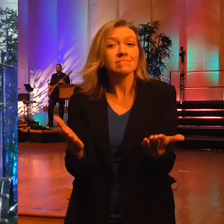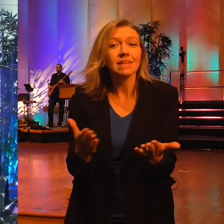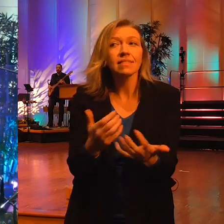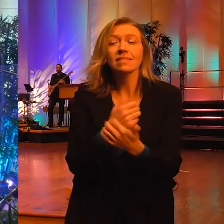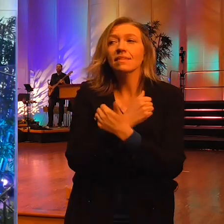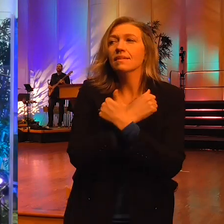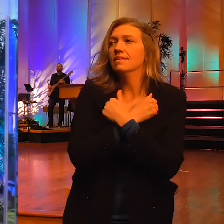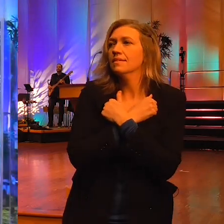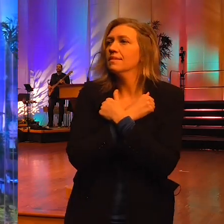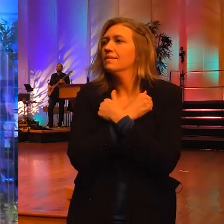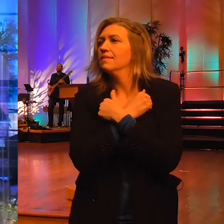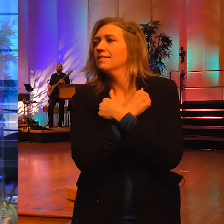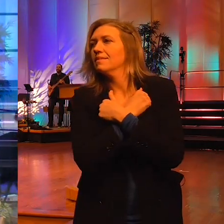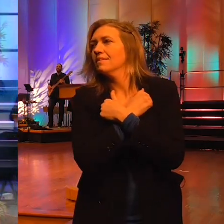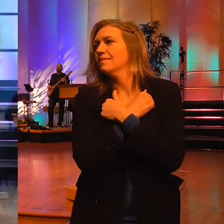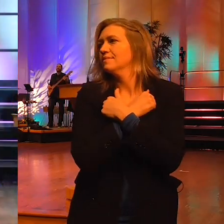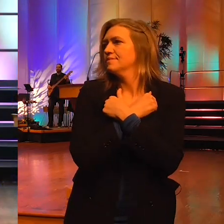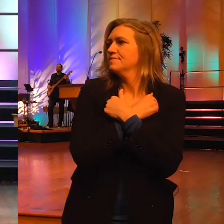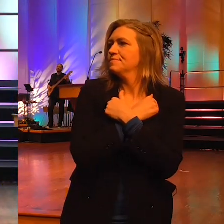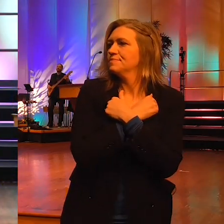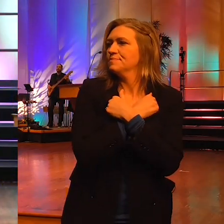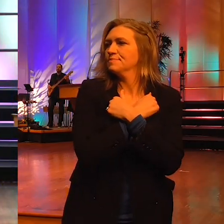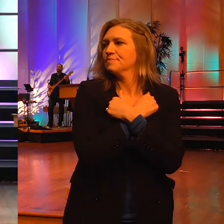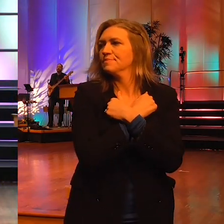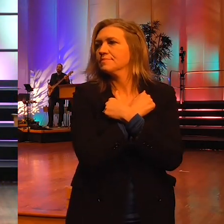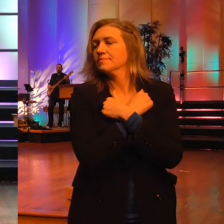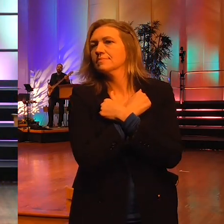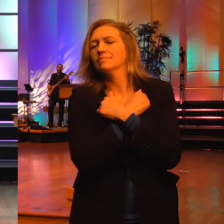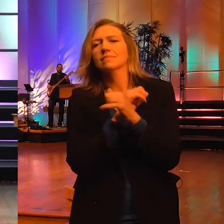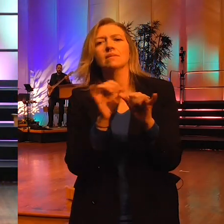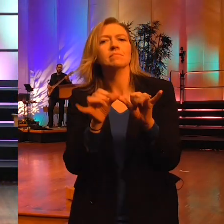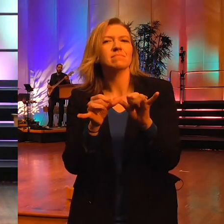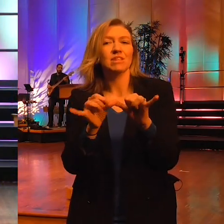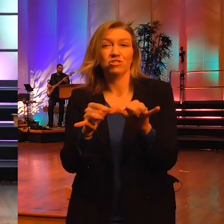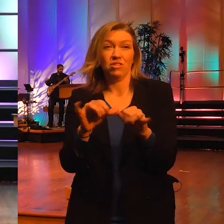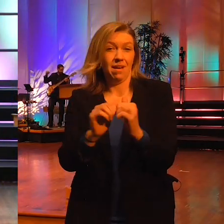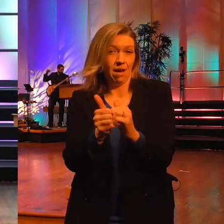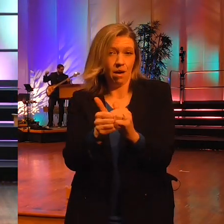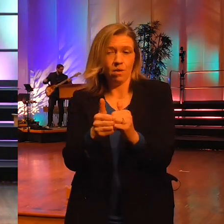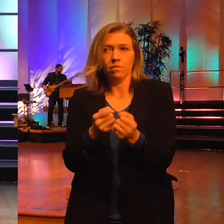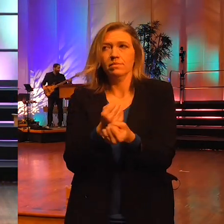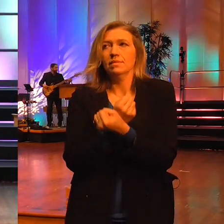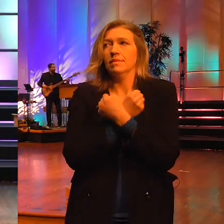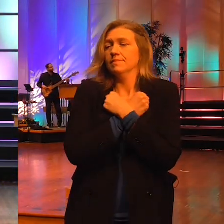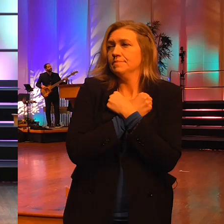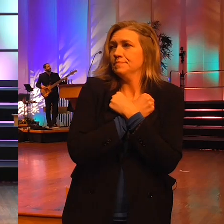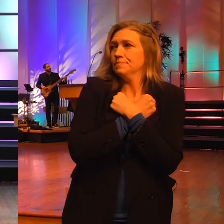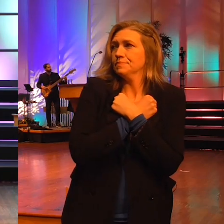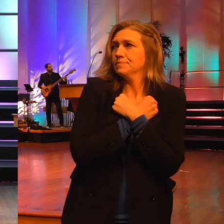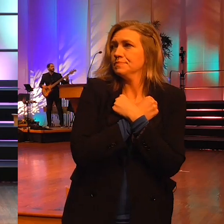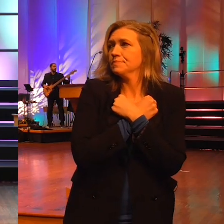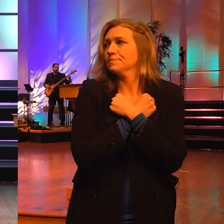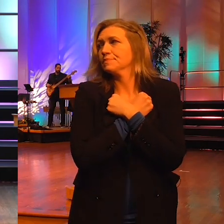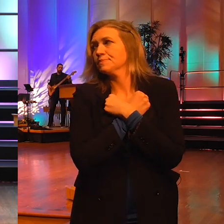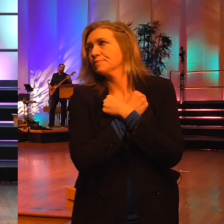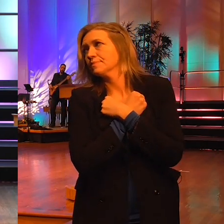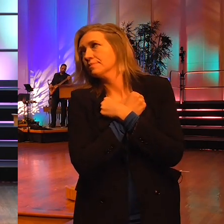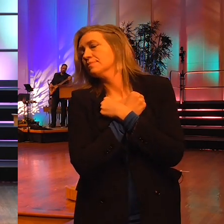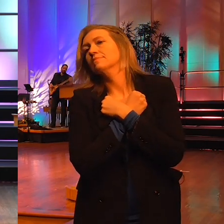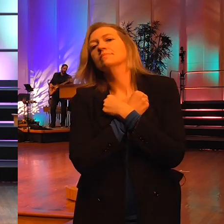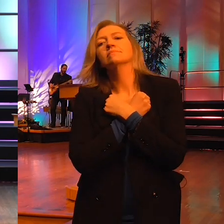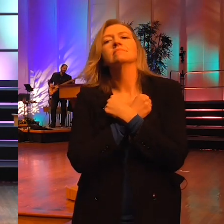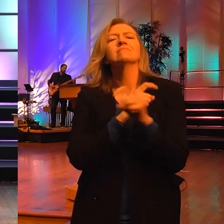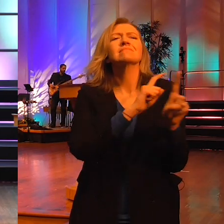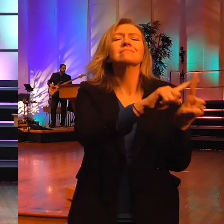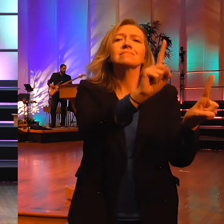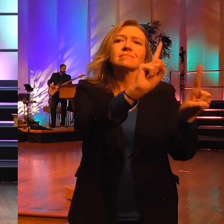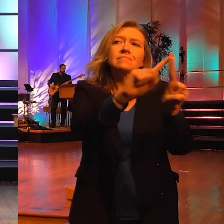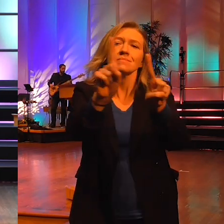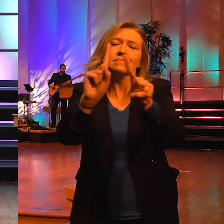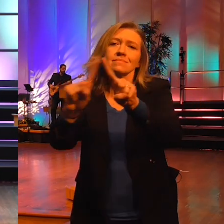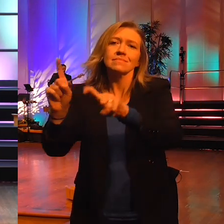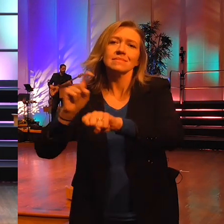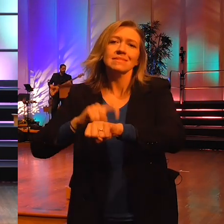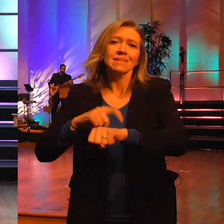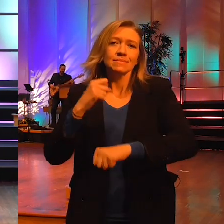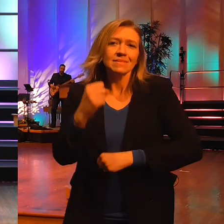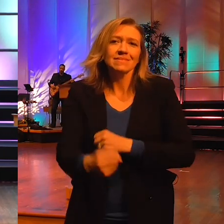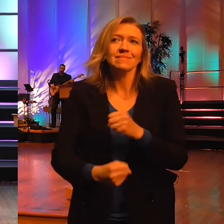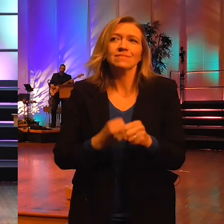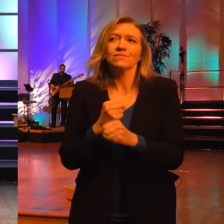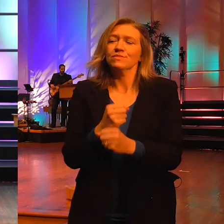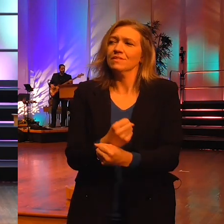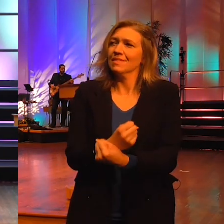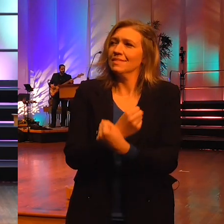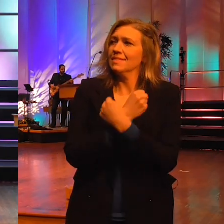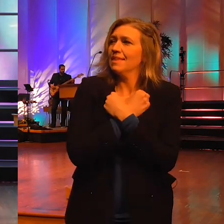love measuring love Seasons of Love